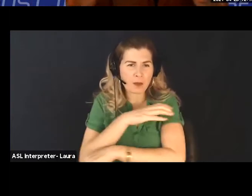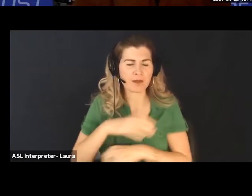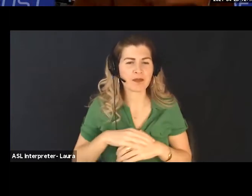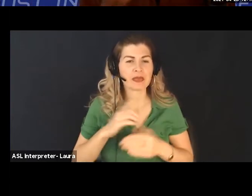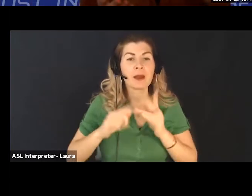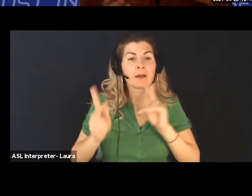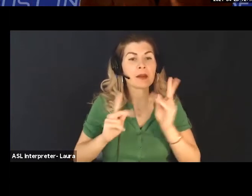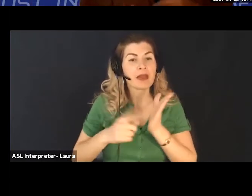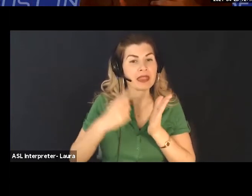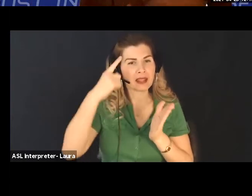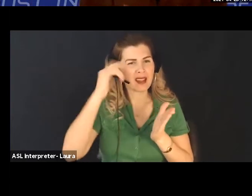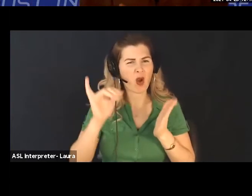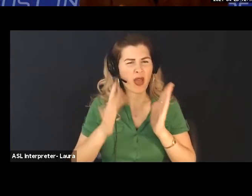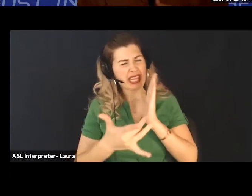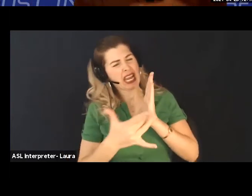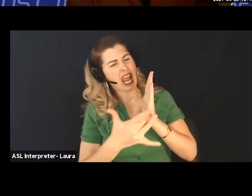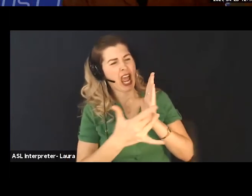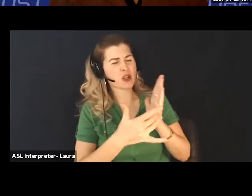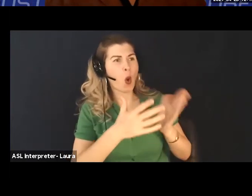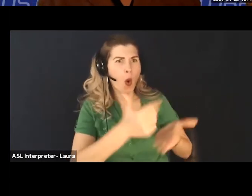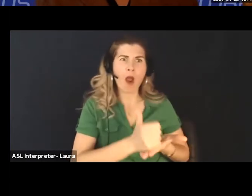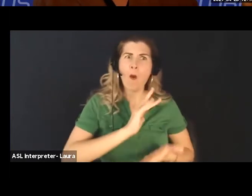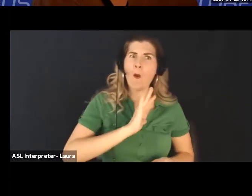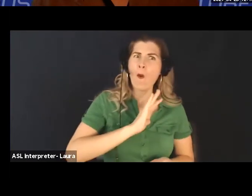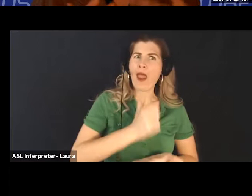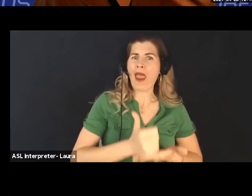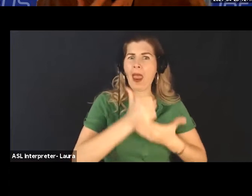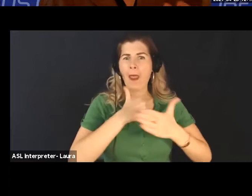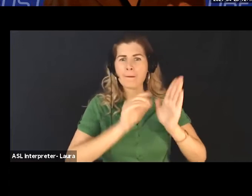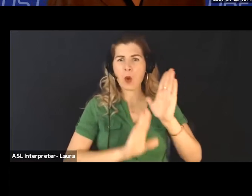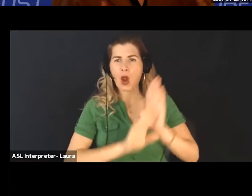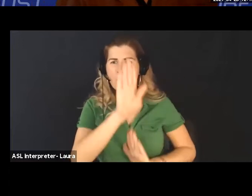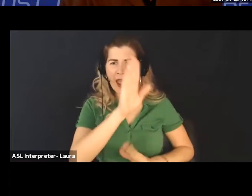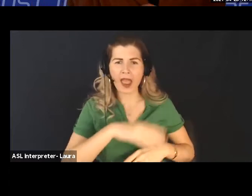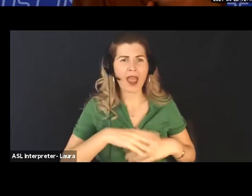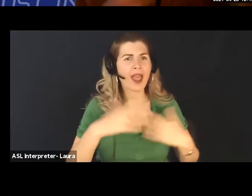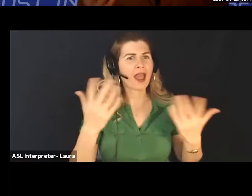that technology is going to bring progress, that's going to bring opportunity. And they don't necessarily think about how it actually affects